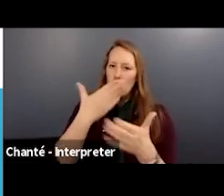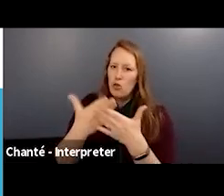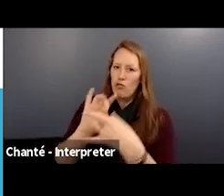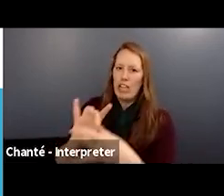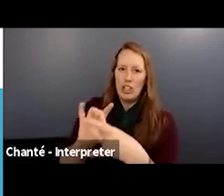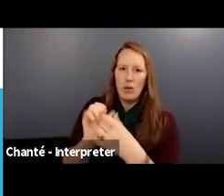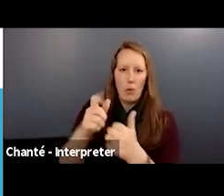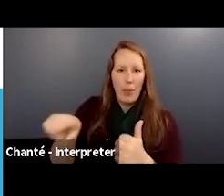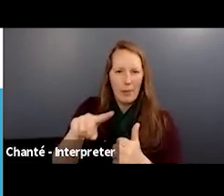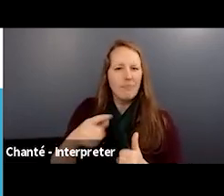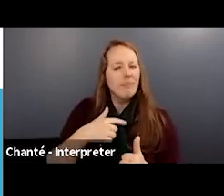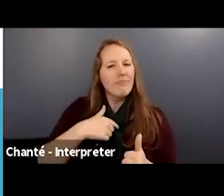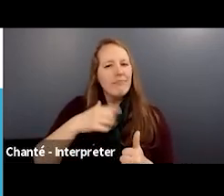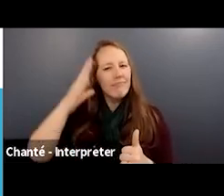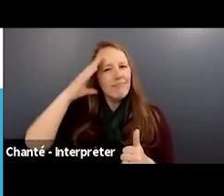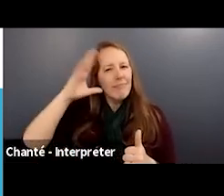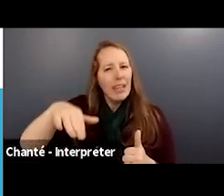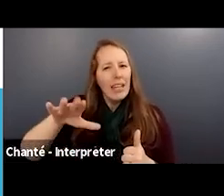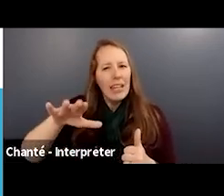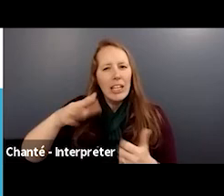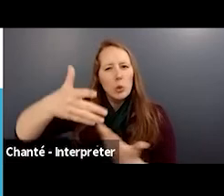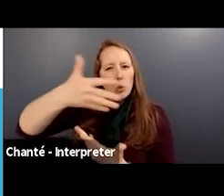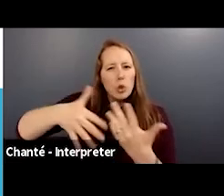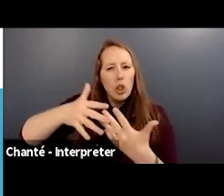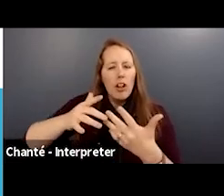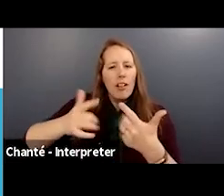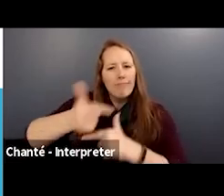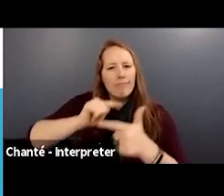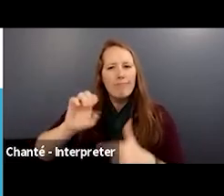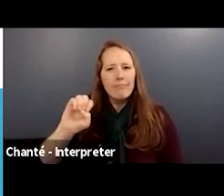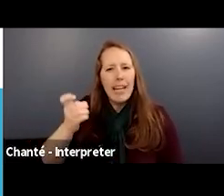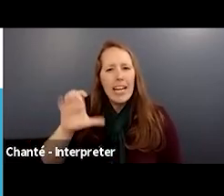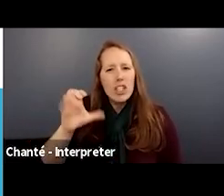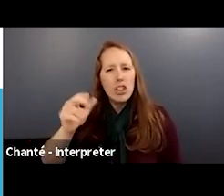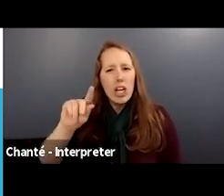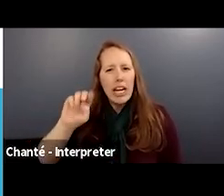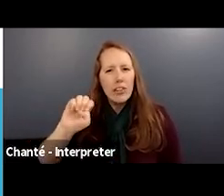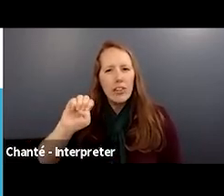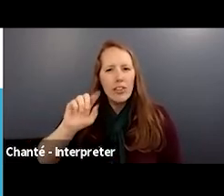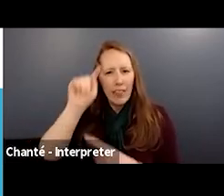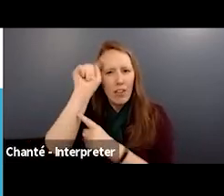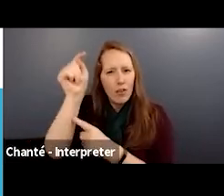Social exchange theory states that people start relationships based on rewards and costs,